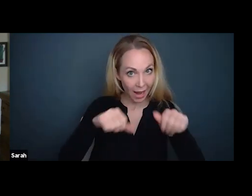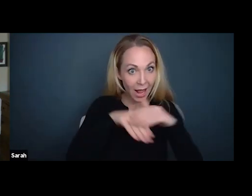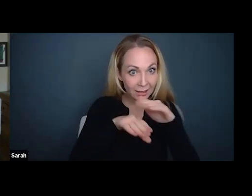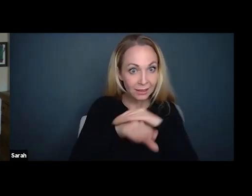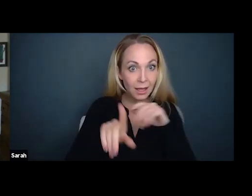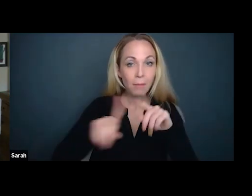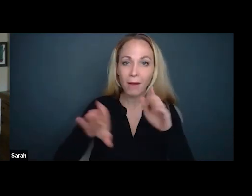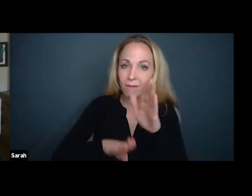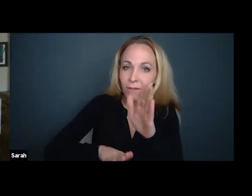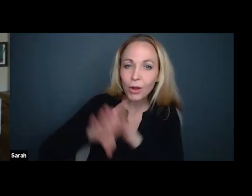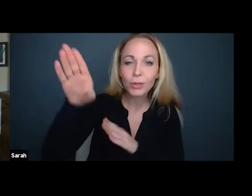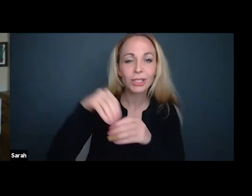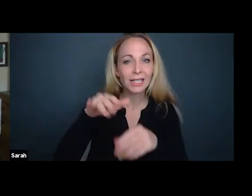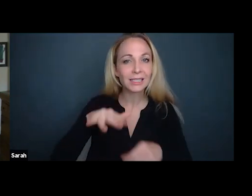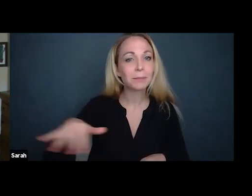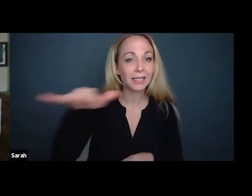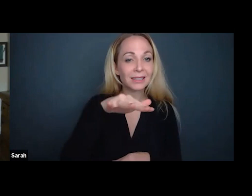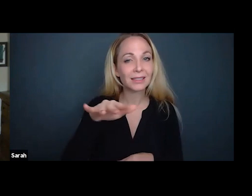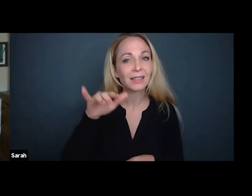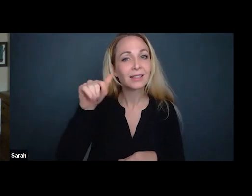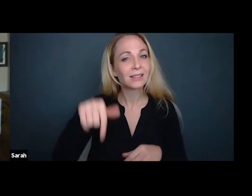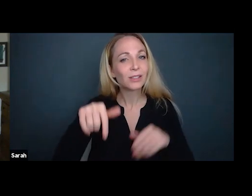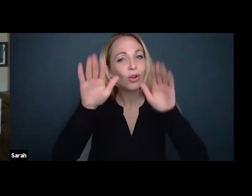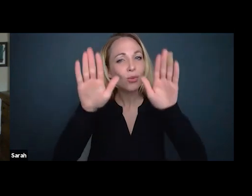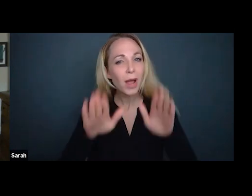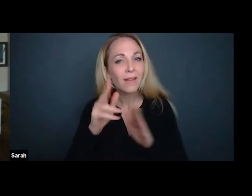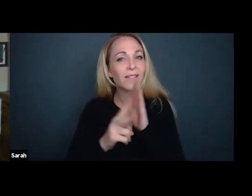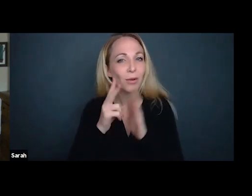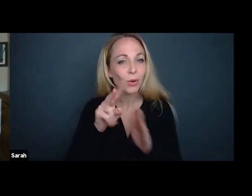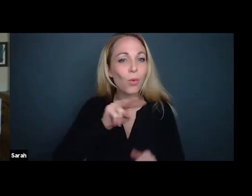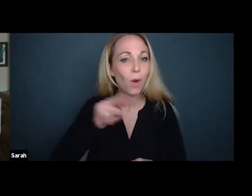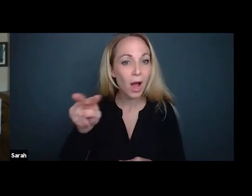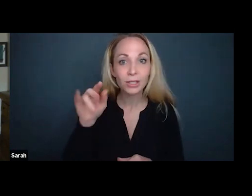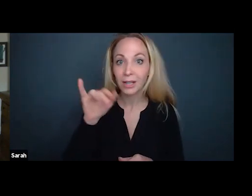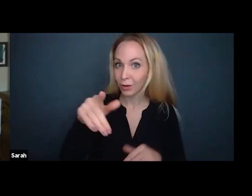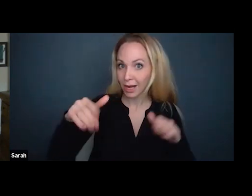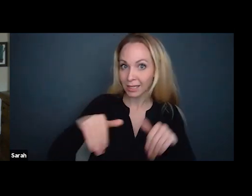And so, this is a great video to watch, by VOX, if you haven't seen it already.